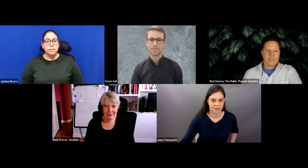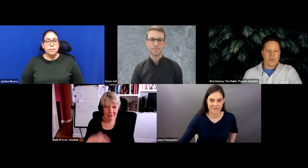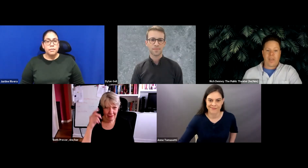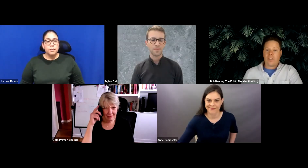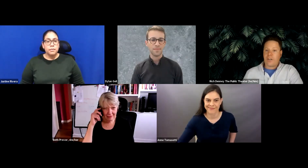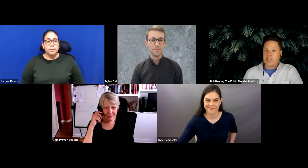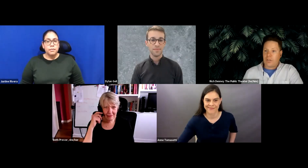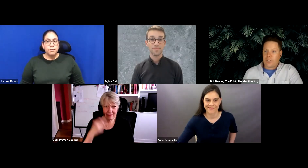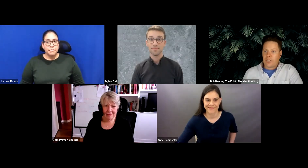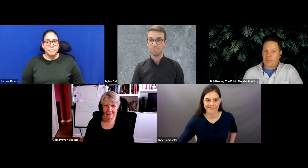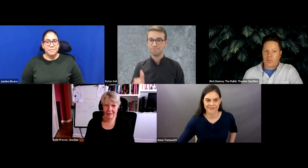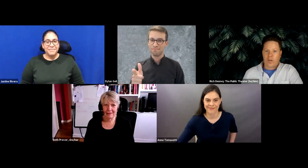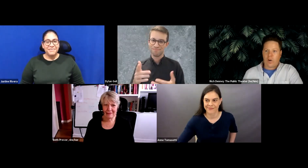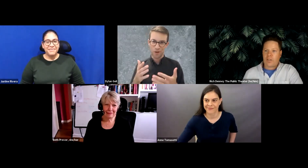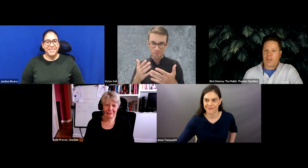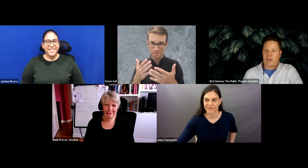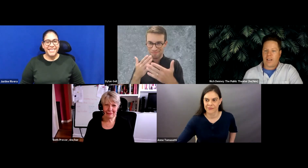So thank you for indulging just for a moment where we shared